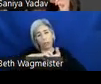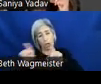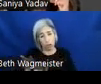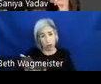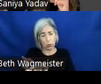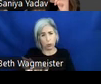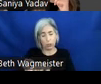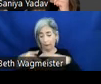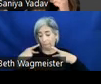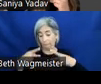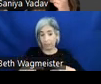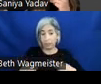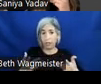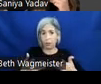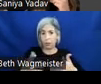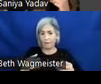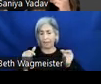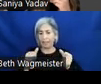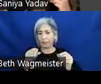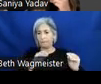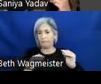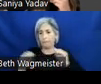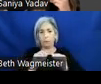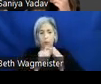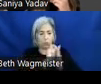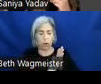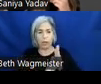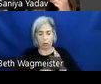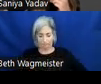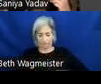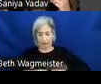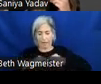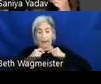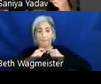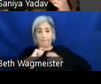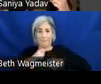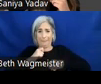Precise movements cause difficulty or buttoning up the shirt or writing and difficulty speaking.